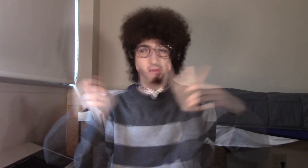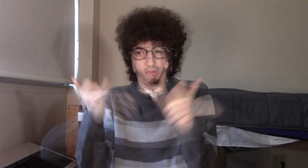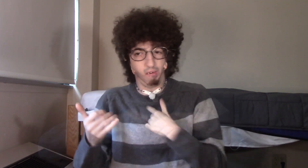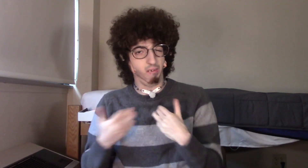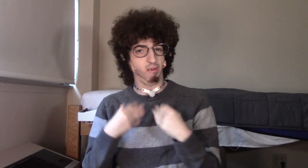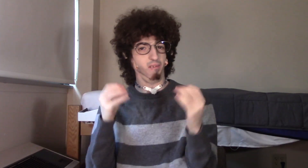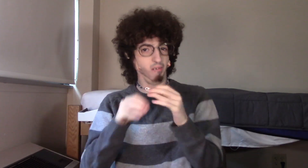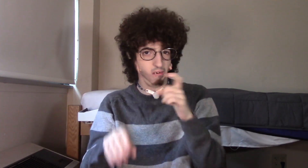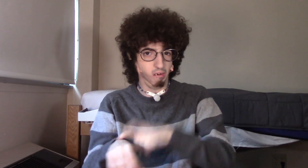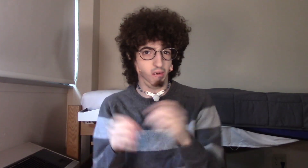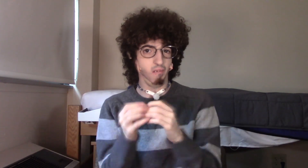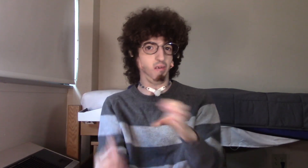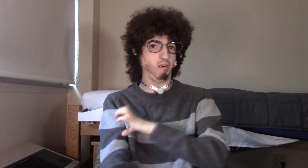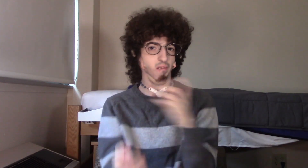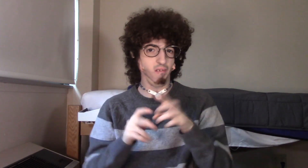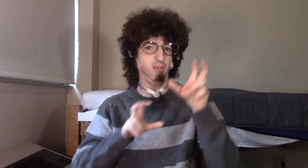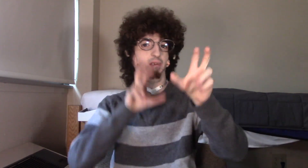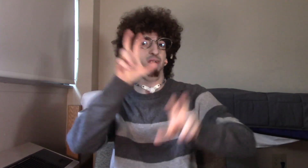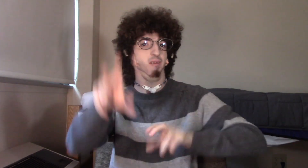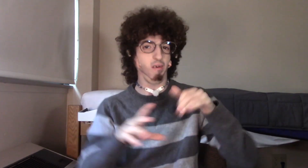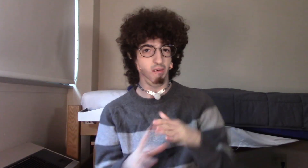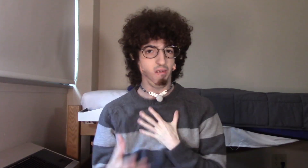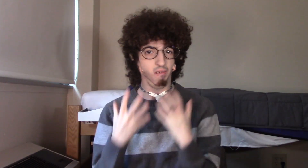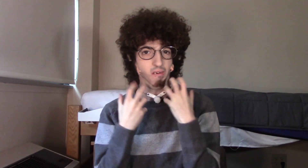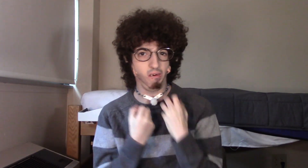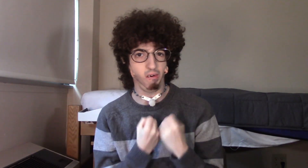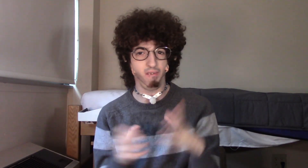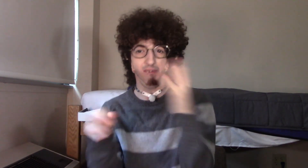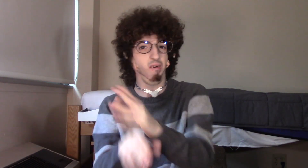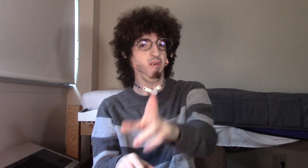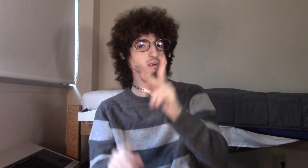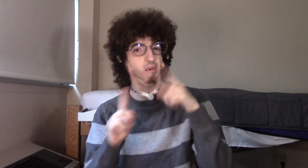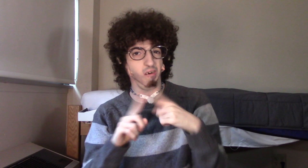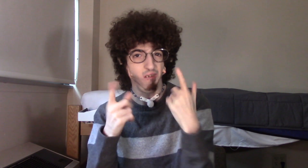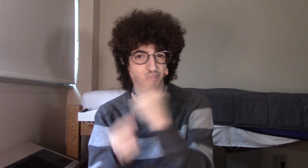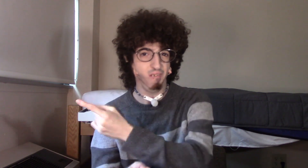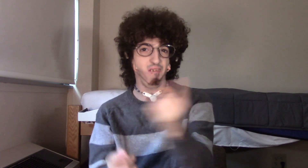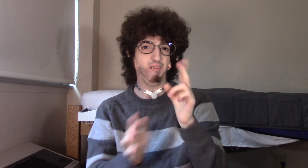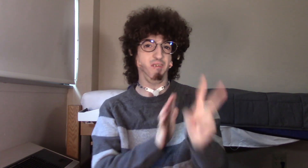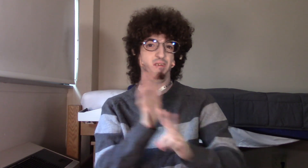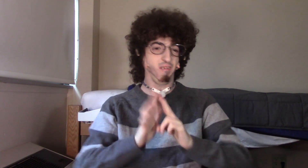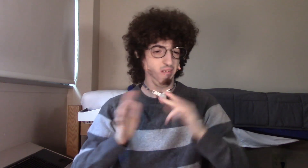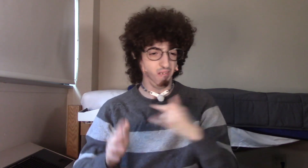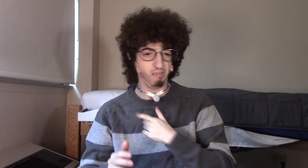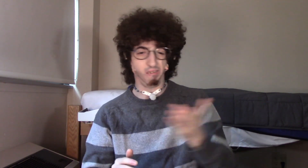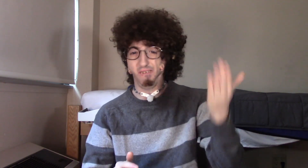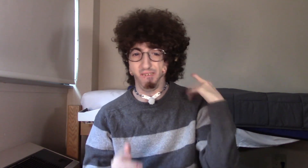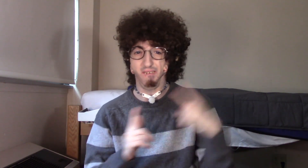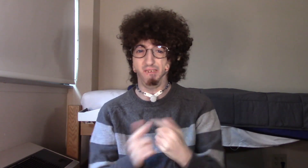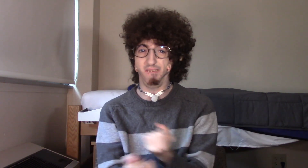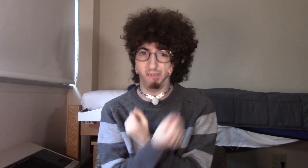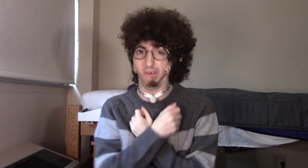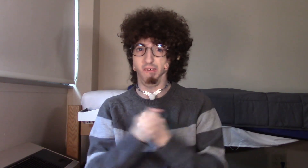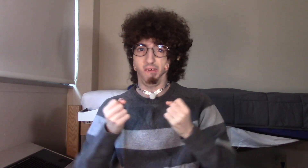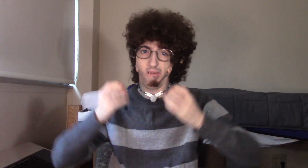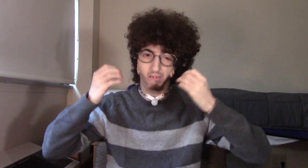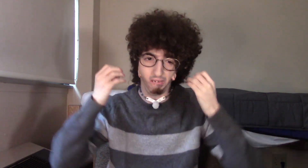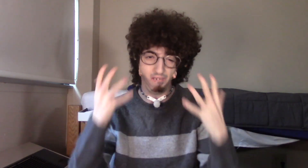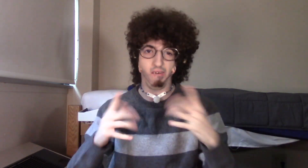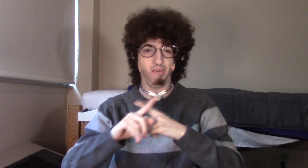Now I have more time, more energy to invest in my passions and get back to doing these videos that I used to love so much